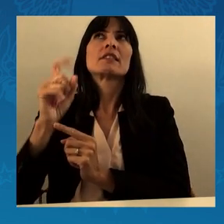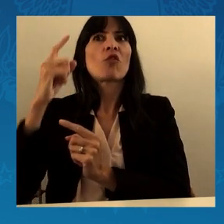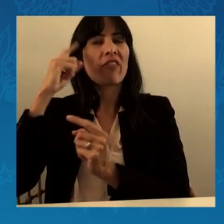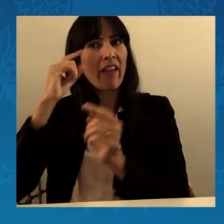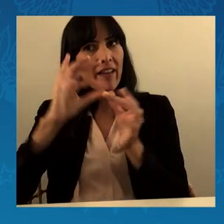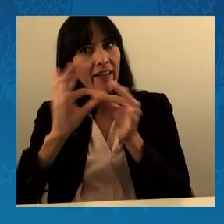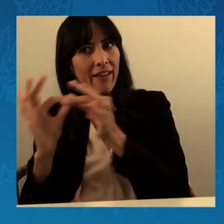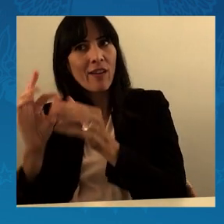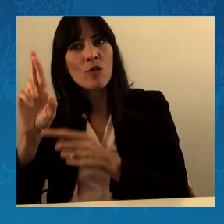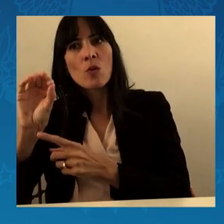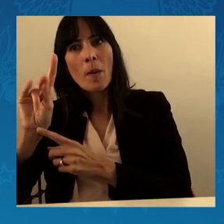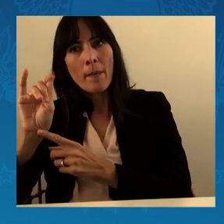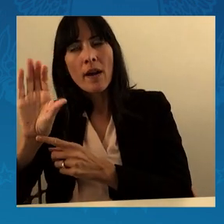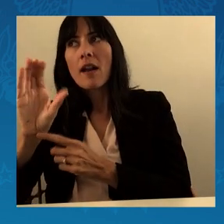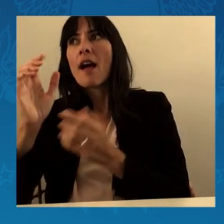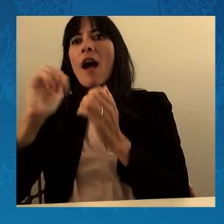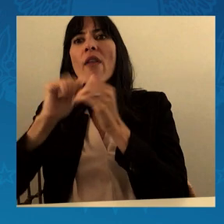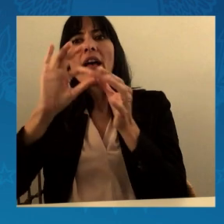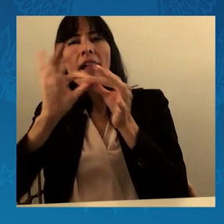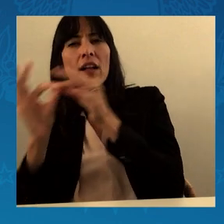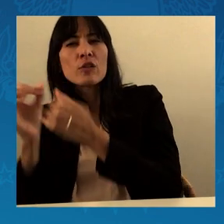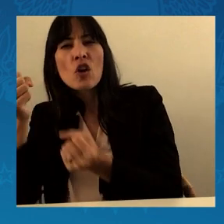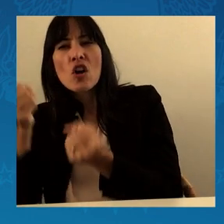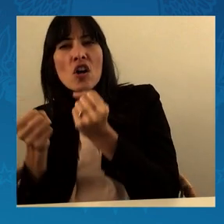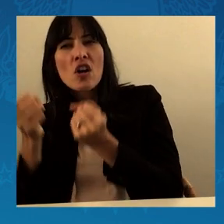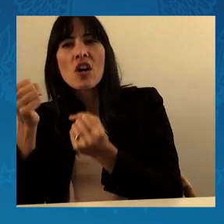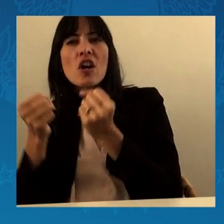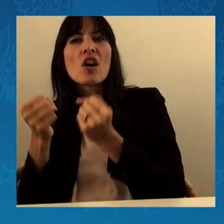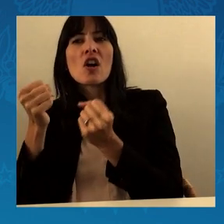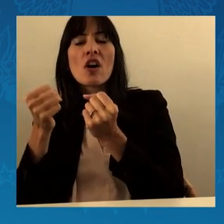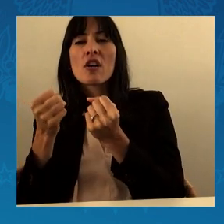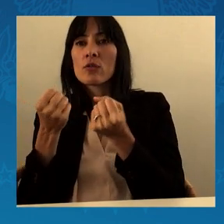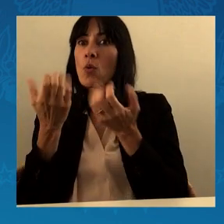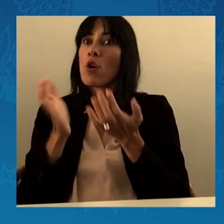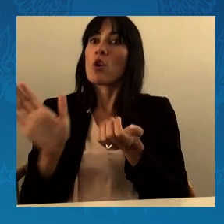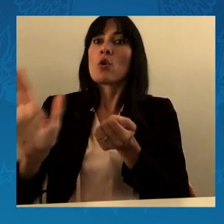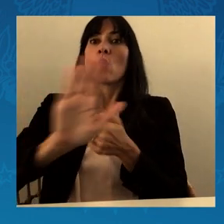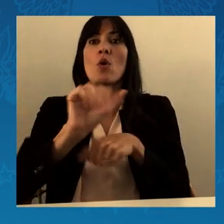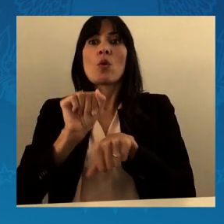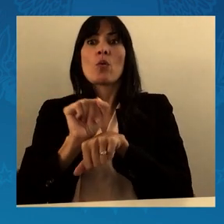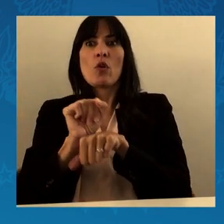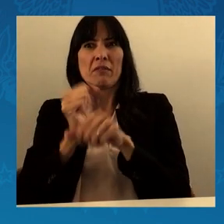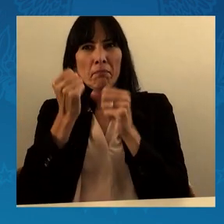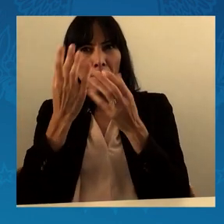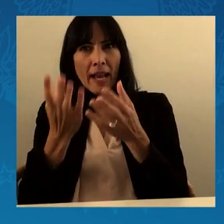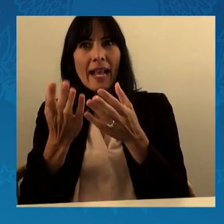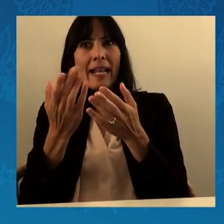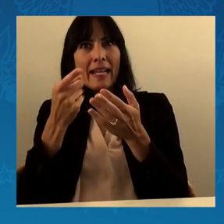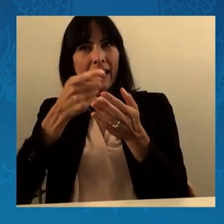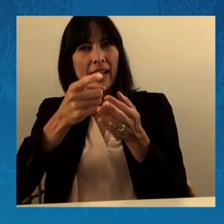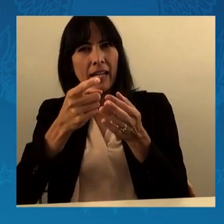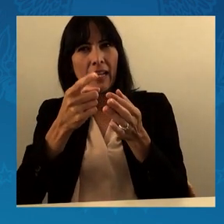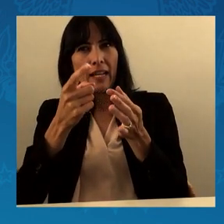I mean, there's so much about what you all are doing that relates to your point, what happens in the private sector on every level,